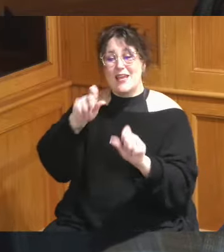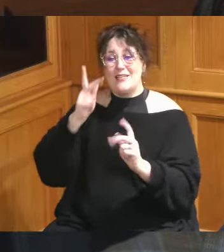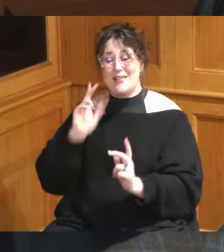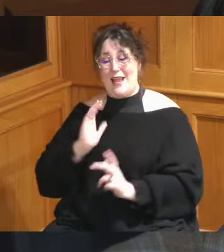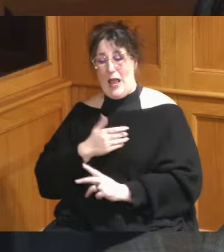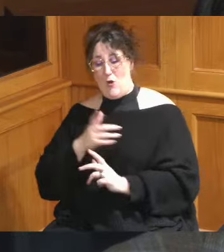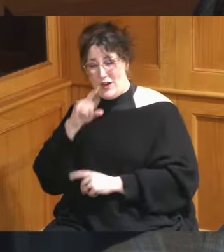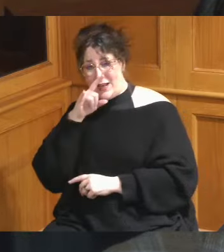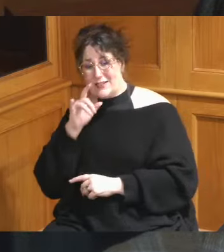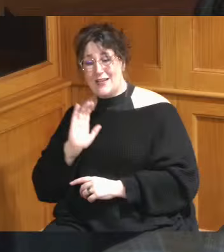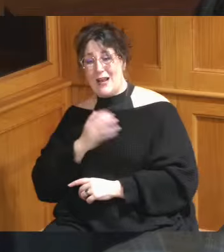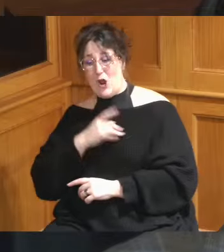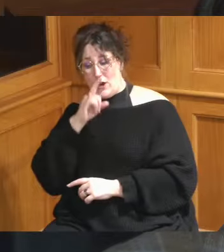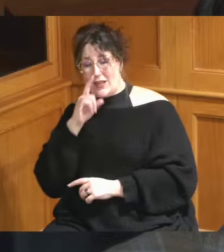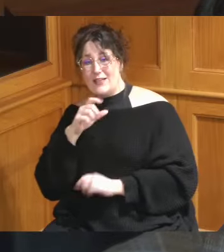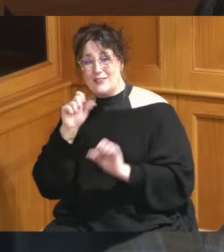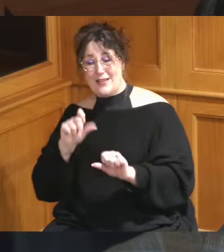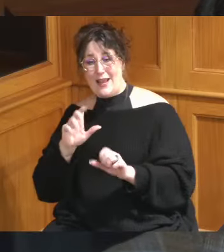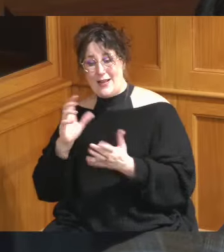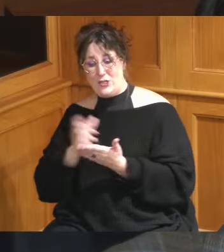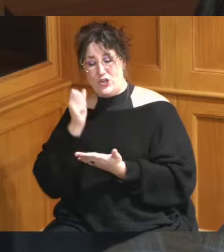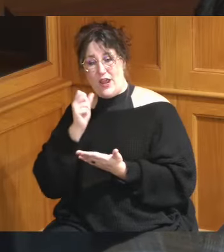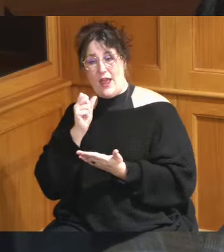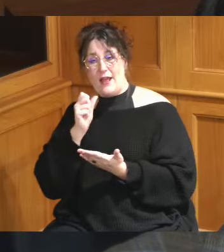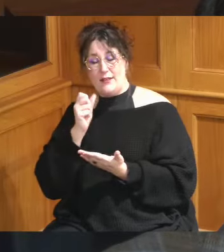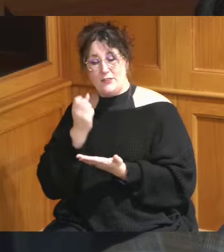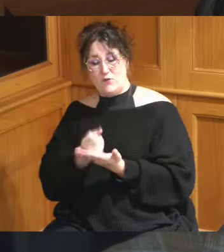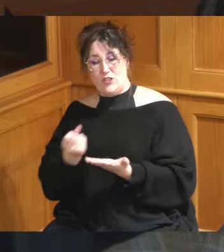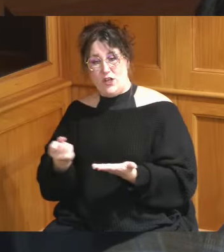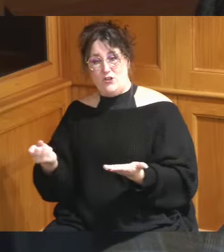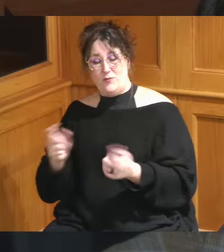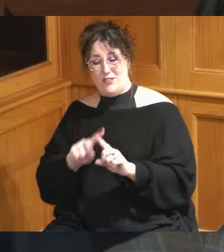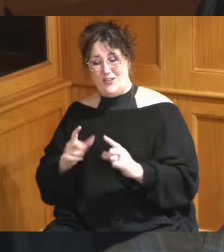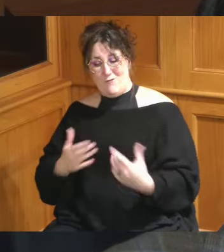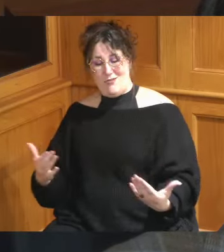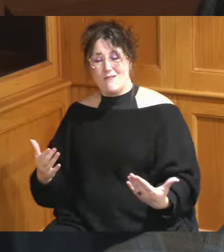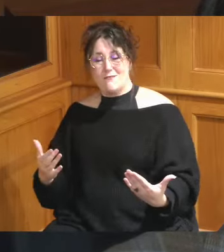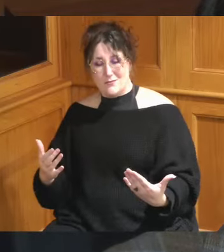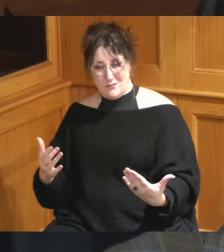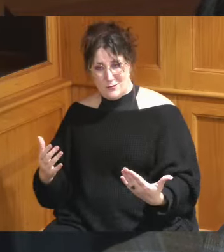when they see our kids, our kids get a chance to get the scholarships. And that's very important to